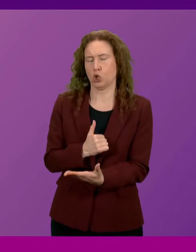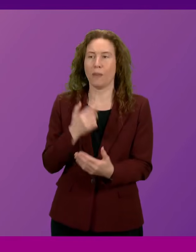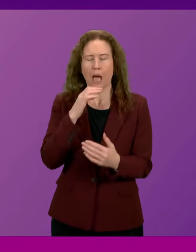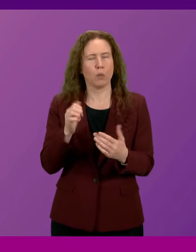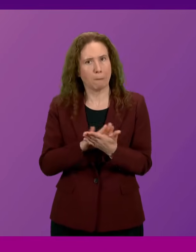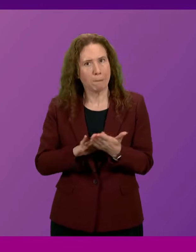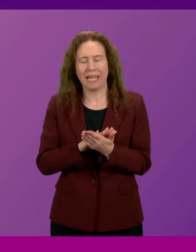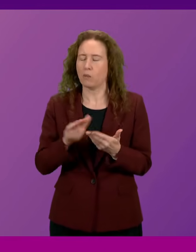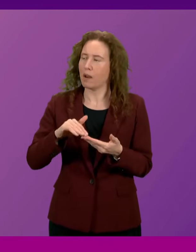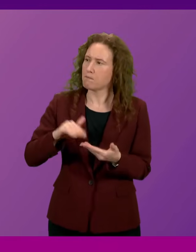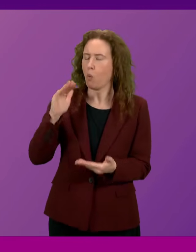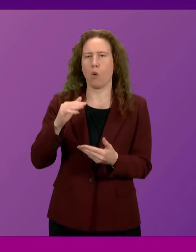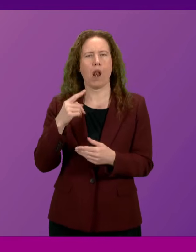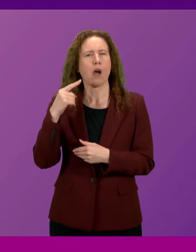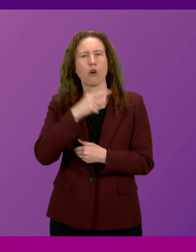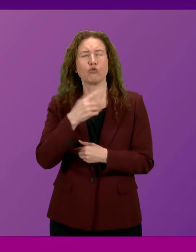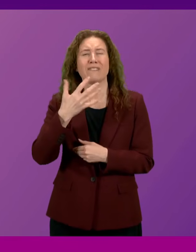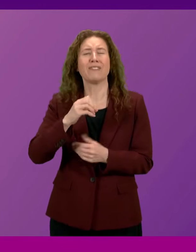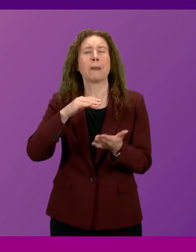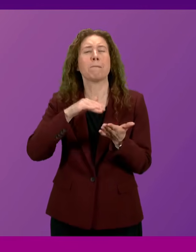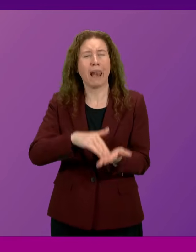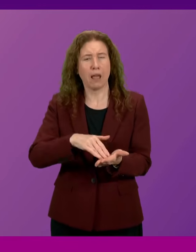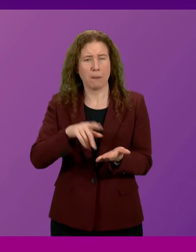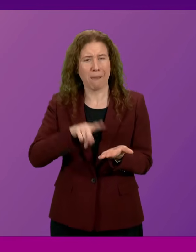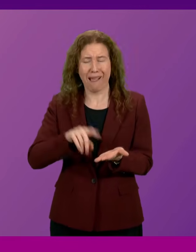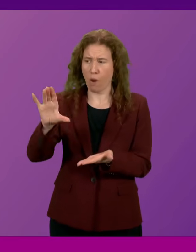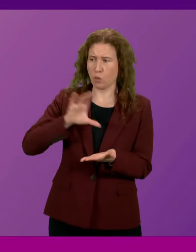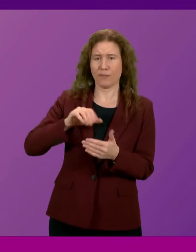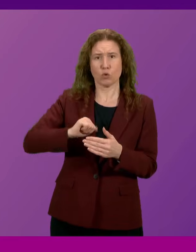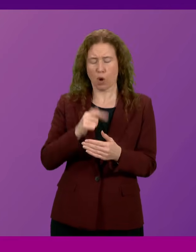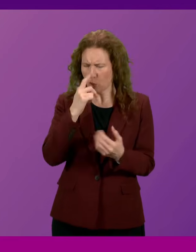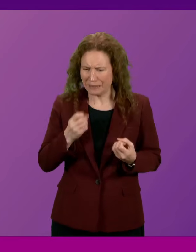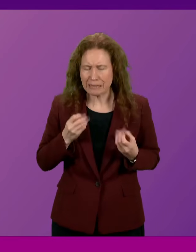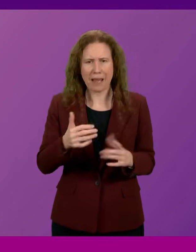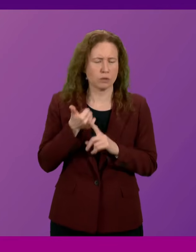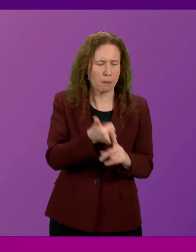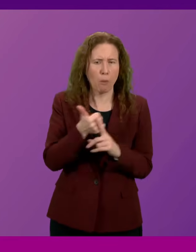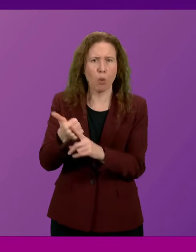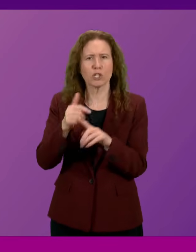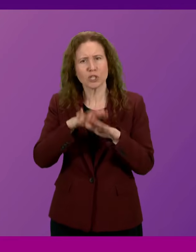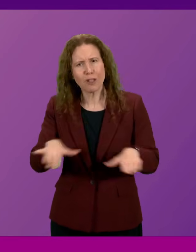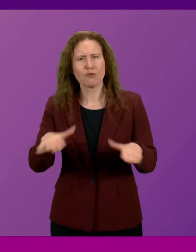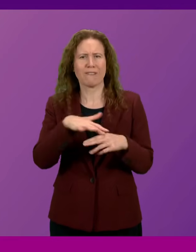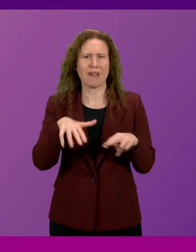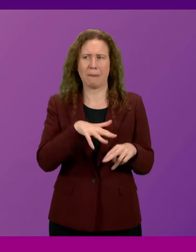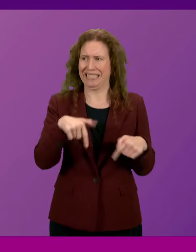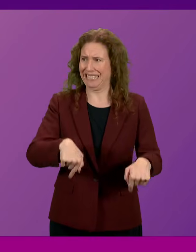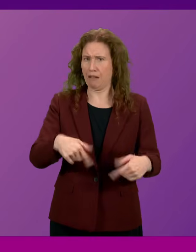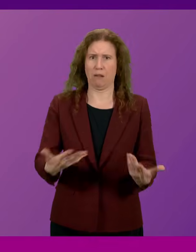up in Scotland, which could be spent on additional measures to address child poverty in our country.